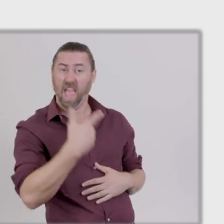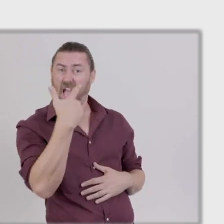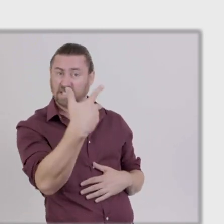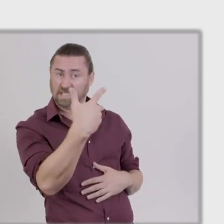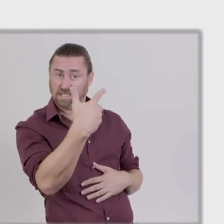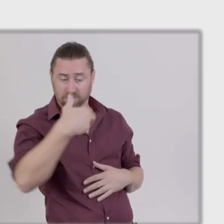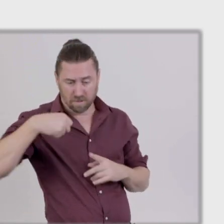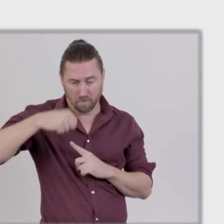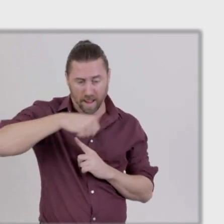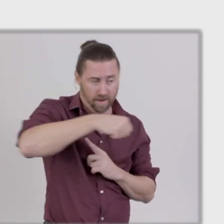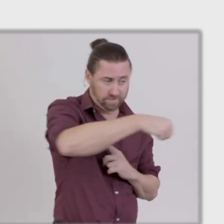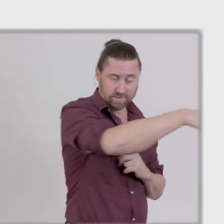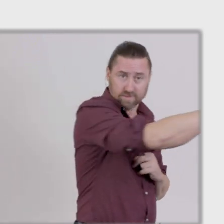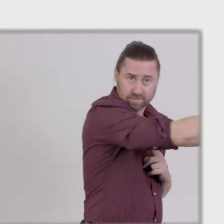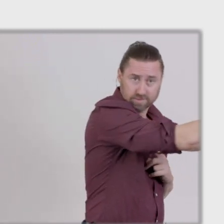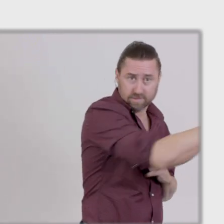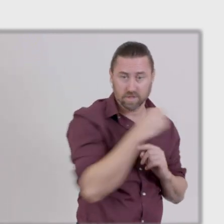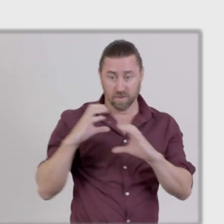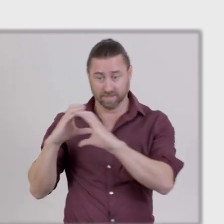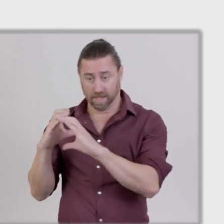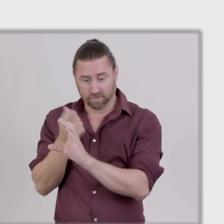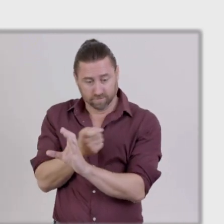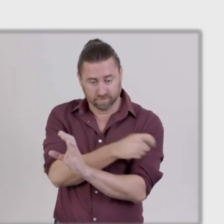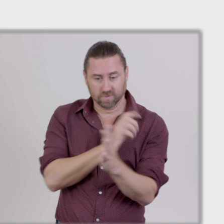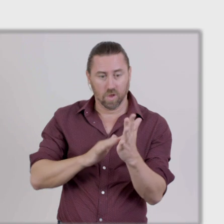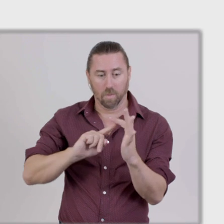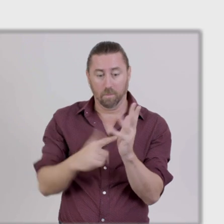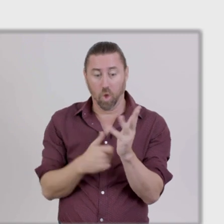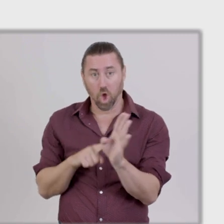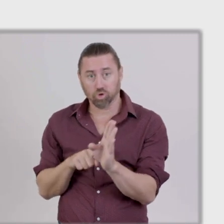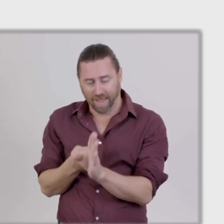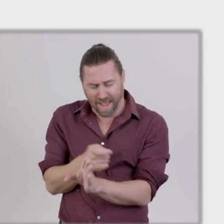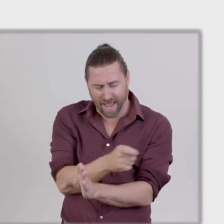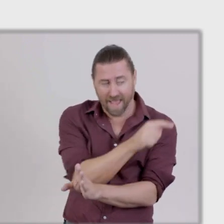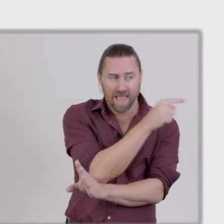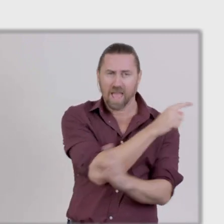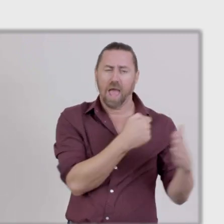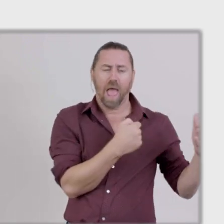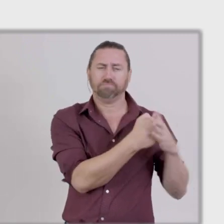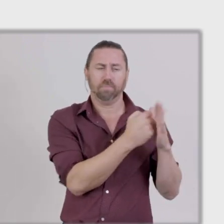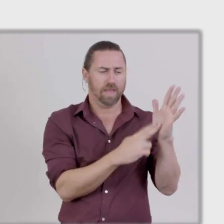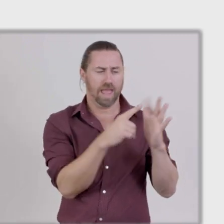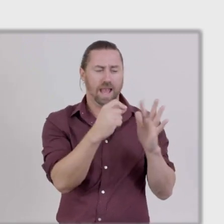in order of their distance away from the sun, from Mercury all the way out to Neptune.